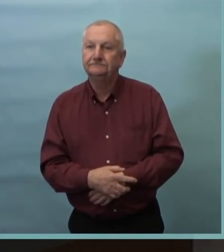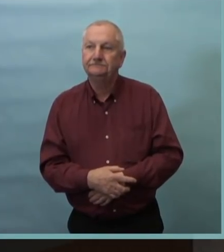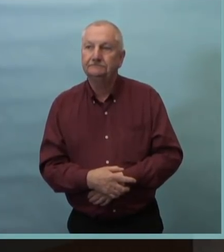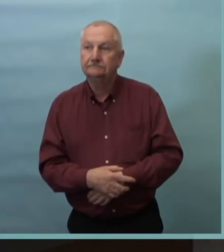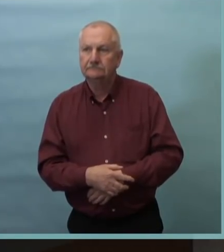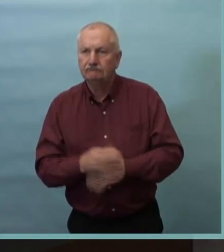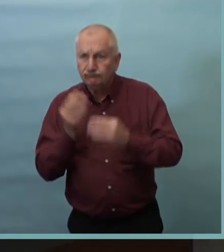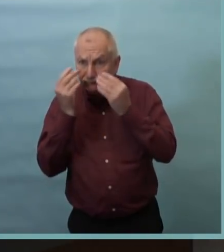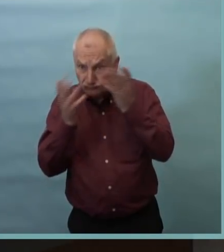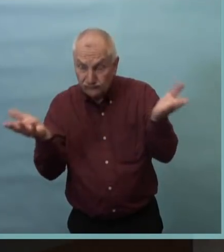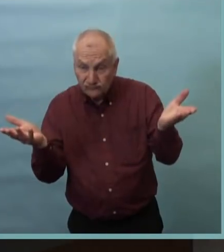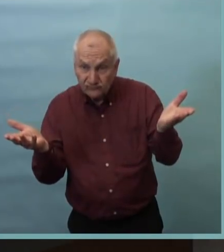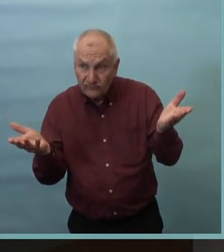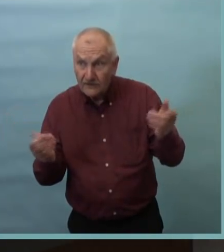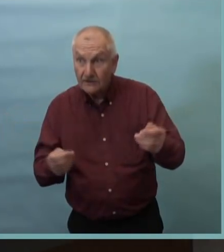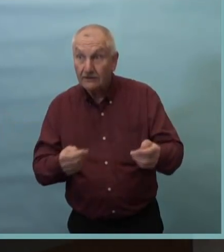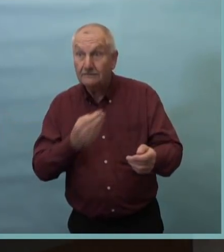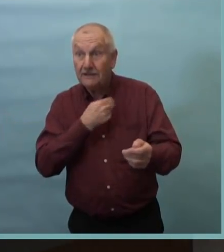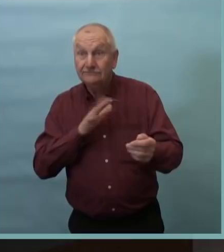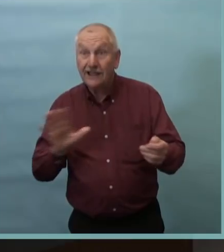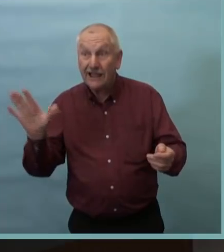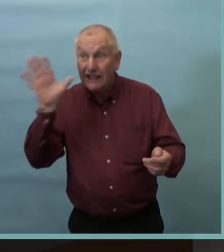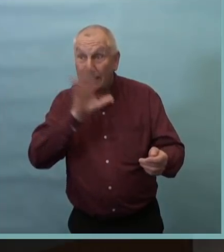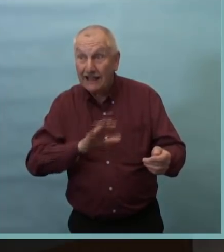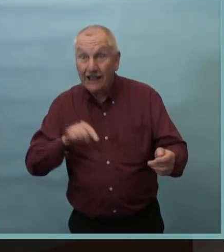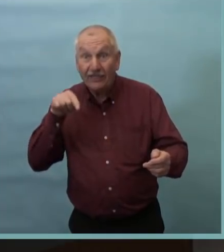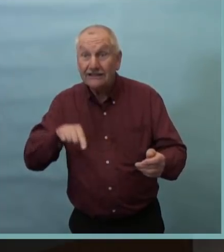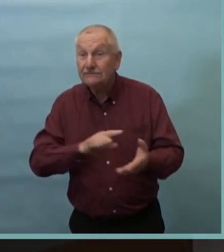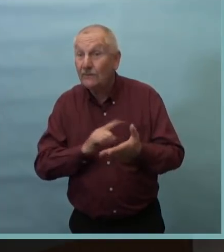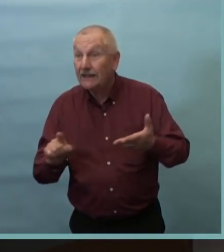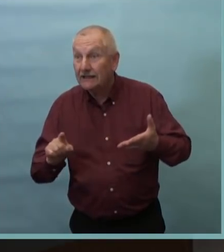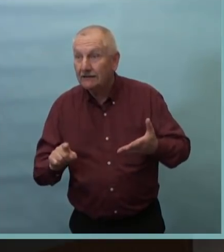Immunization Awareness Week this is a great time to remind parents that